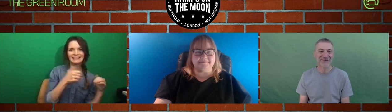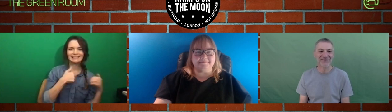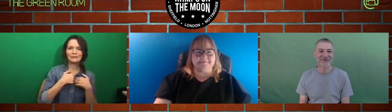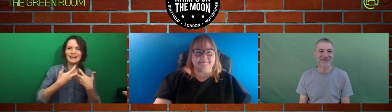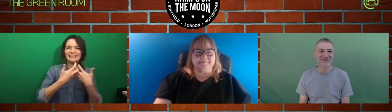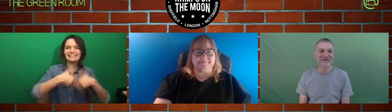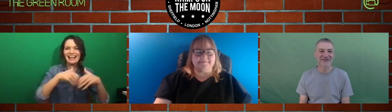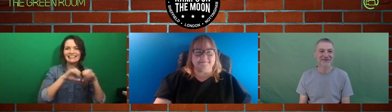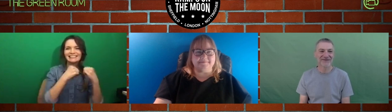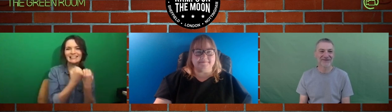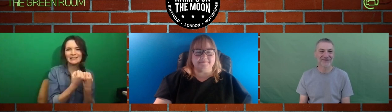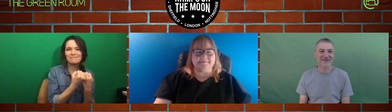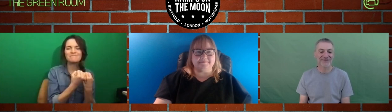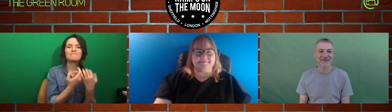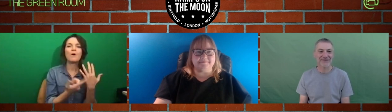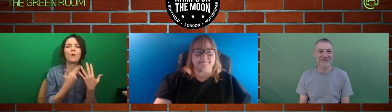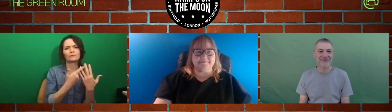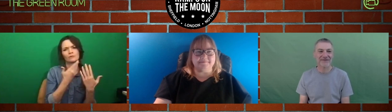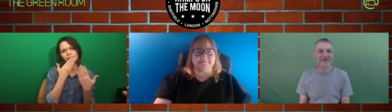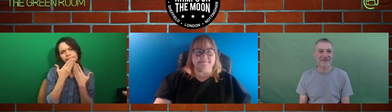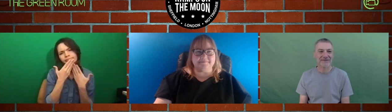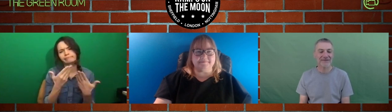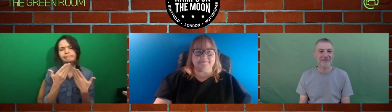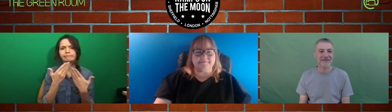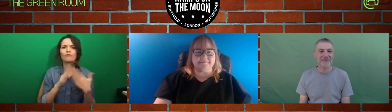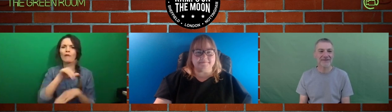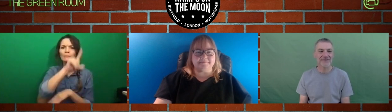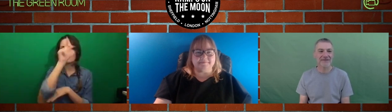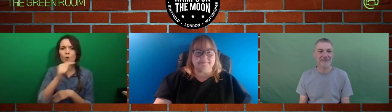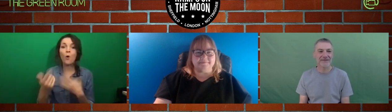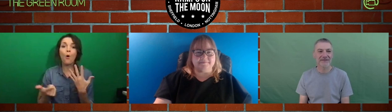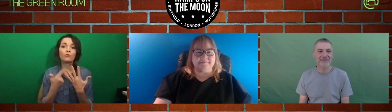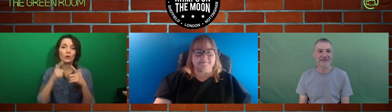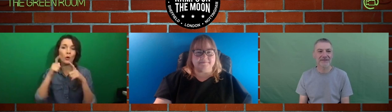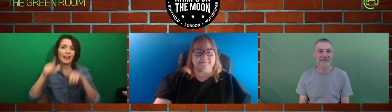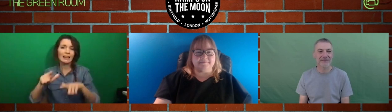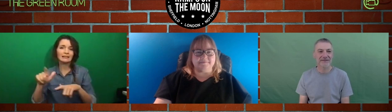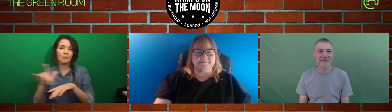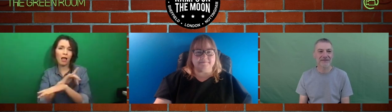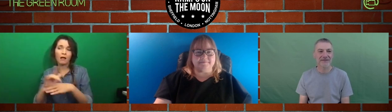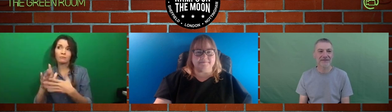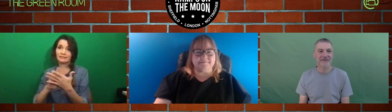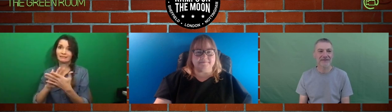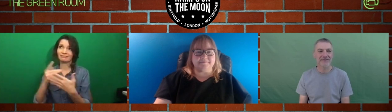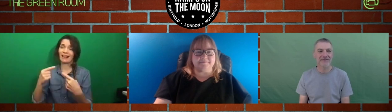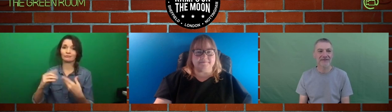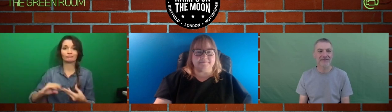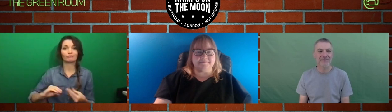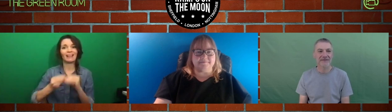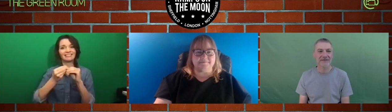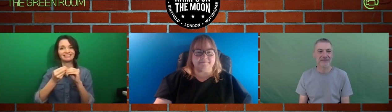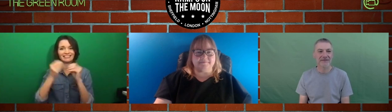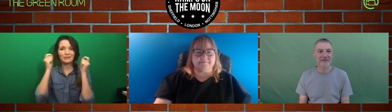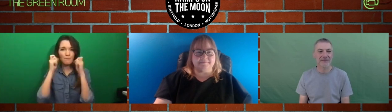obviously to Ramps on the Moon and Leed's Playhouse for making this podcast possible. And if you've enjoyed the podcast today